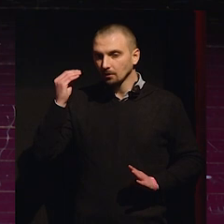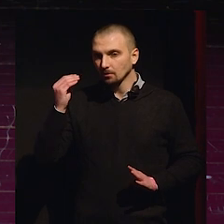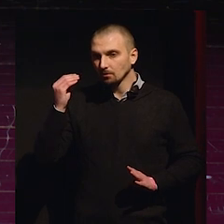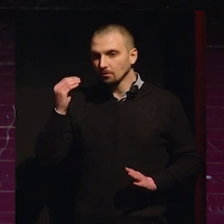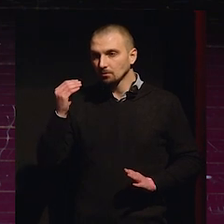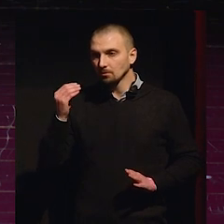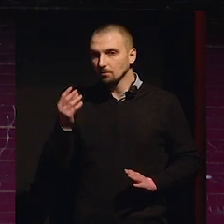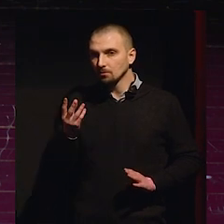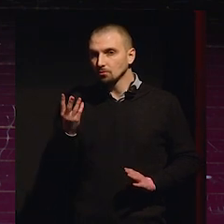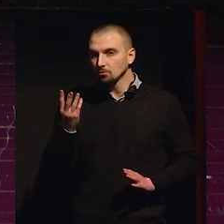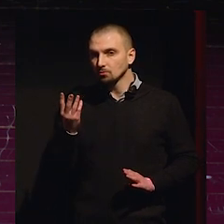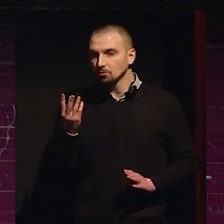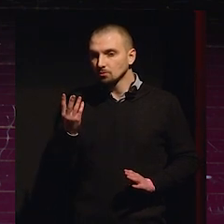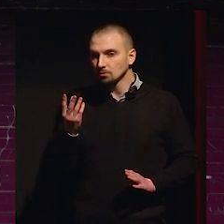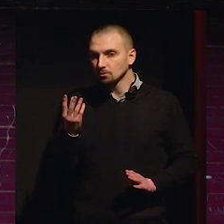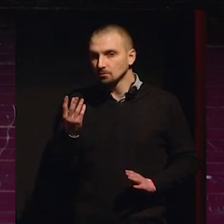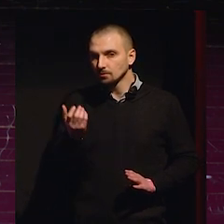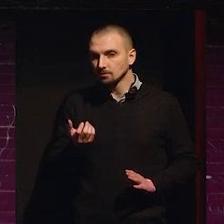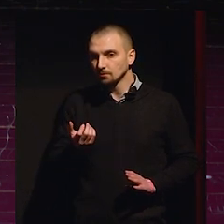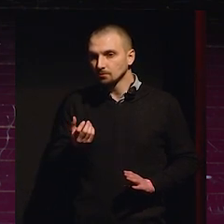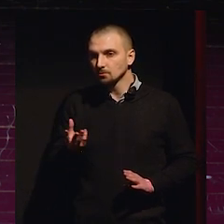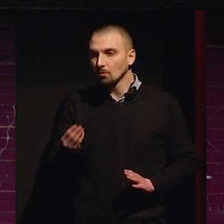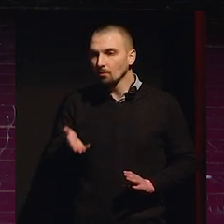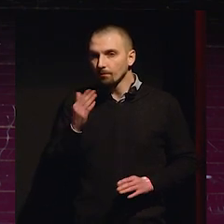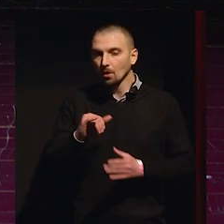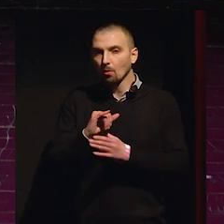specialists don’t help most autistics.